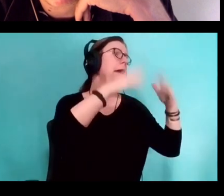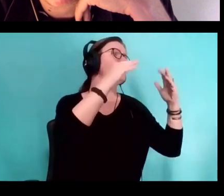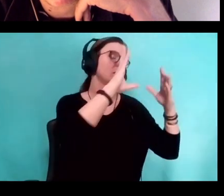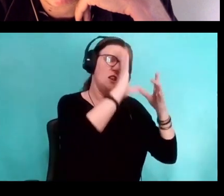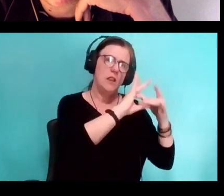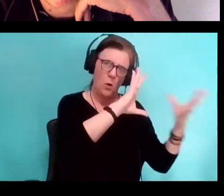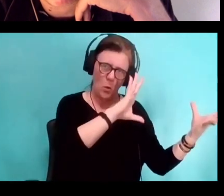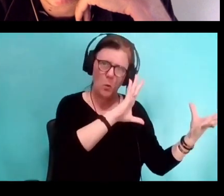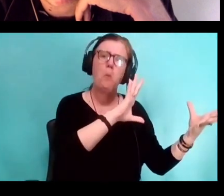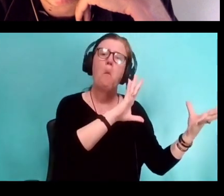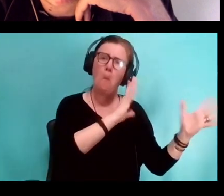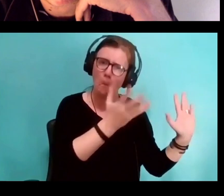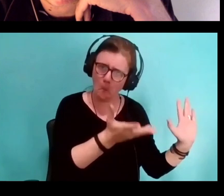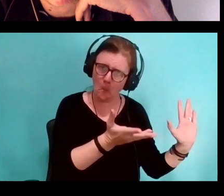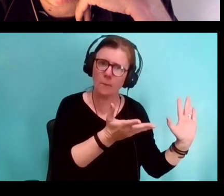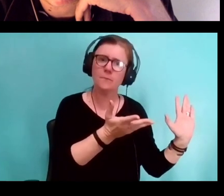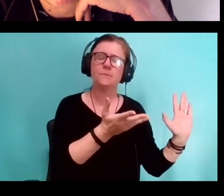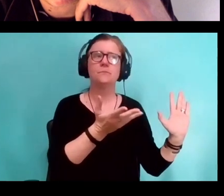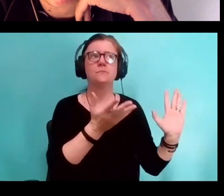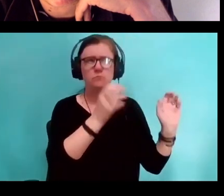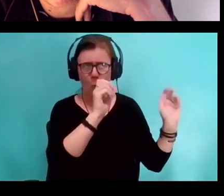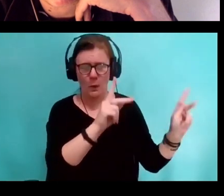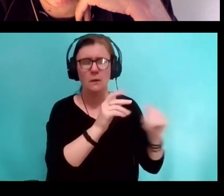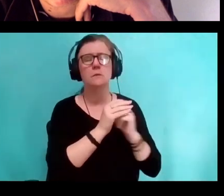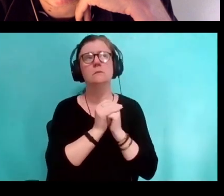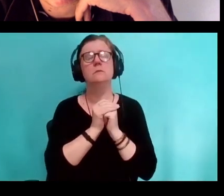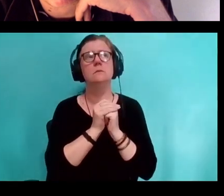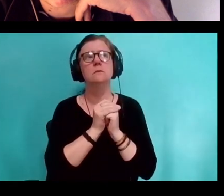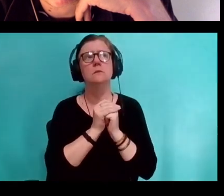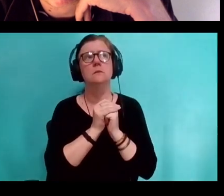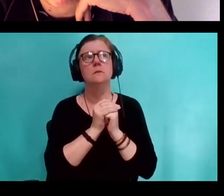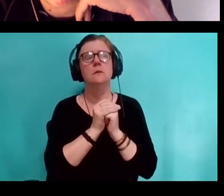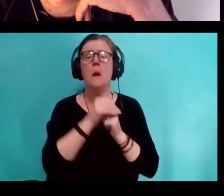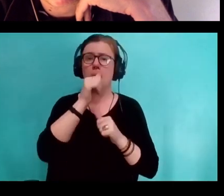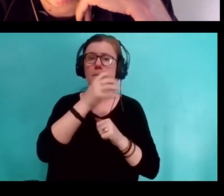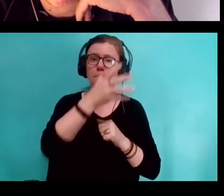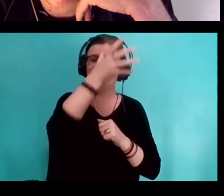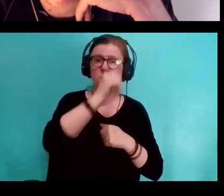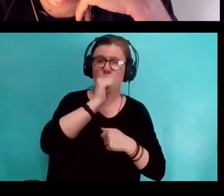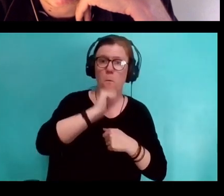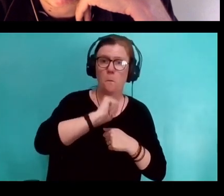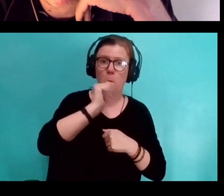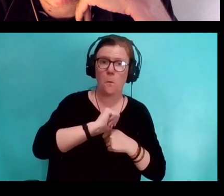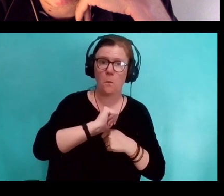And I've always thought that one of the ways that parents cope is by becoming autodidacts,